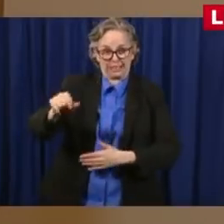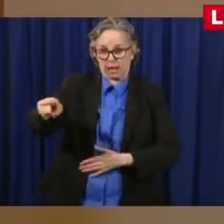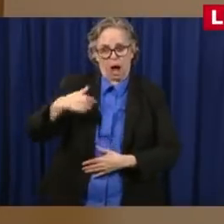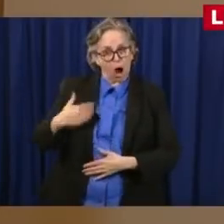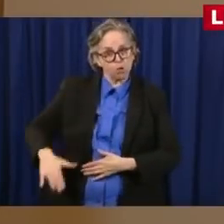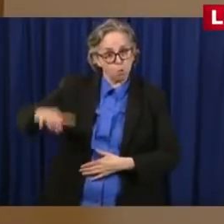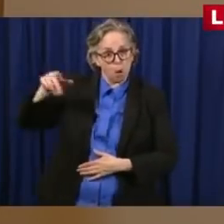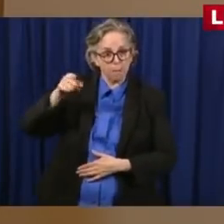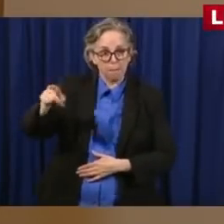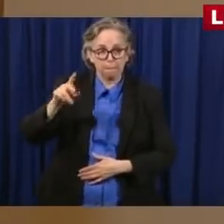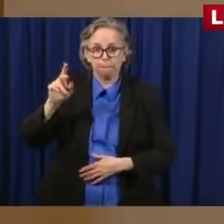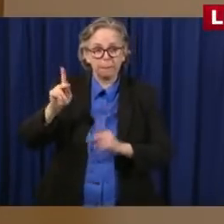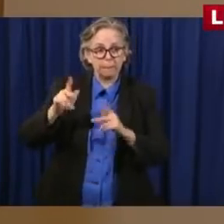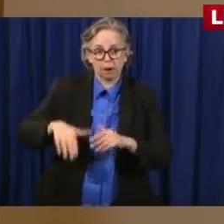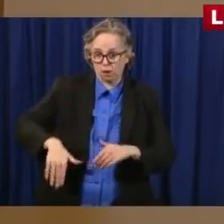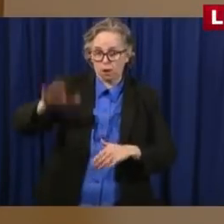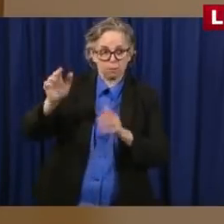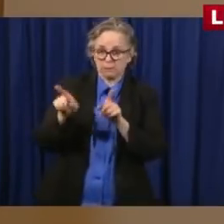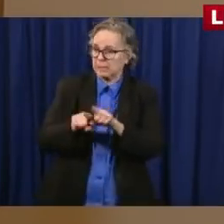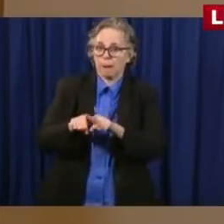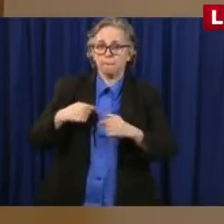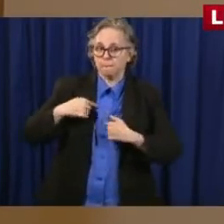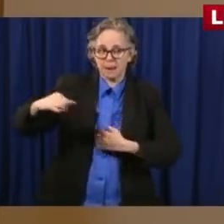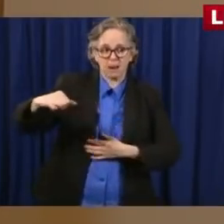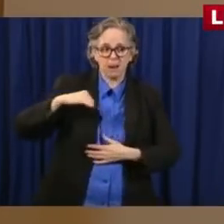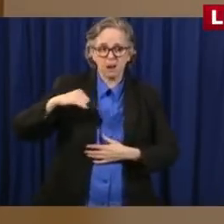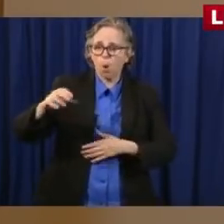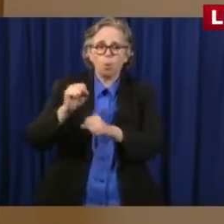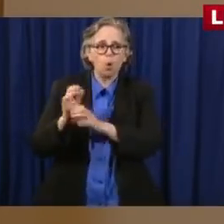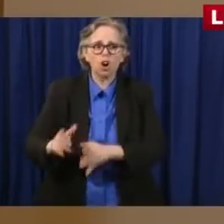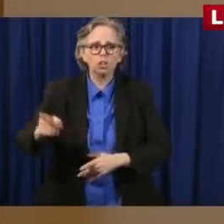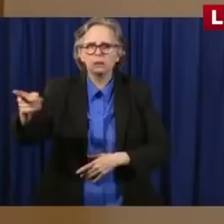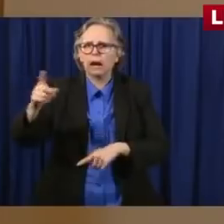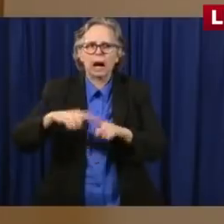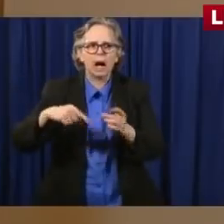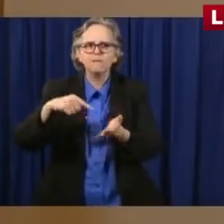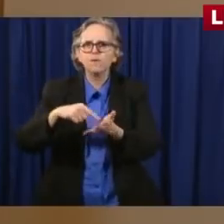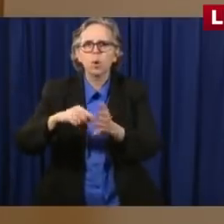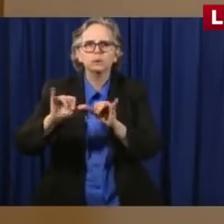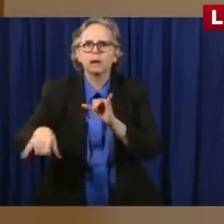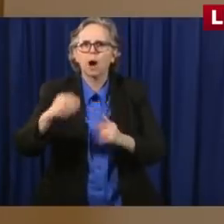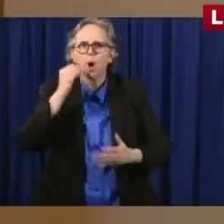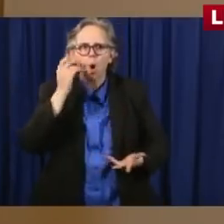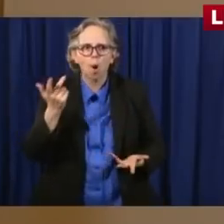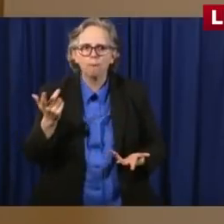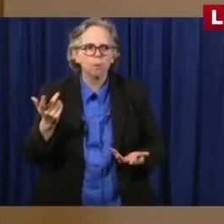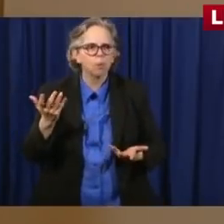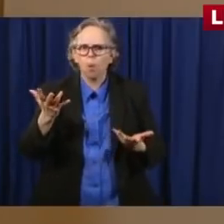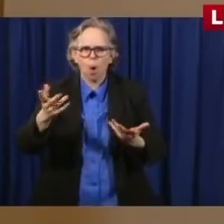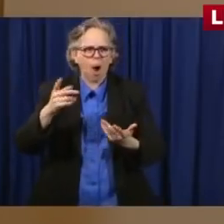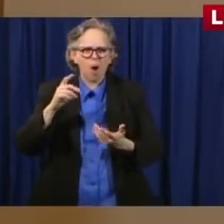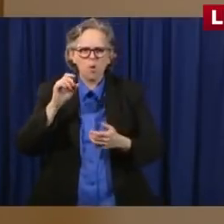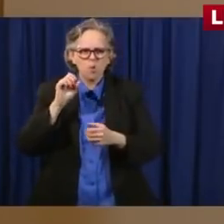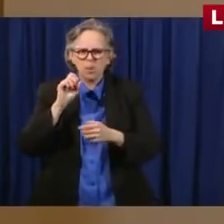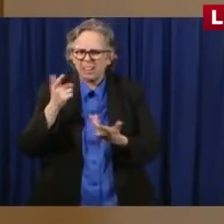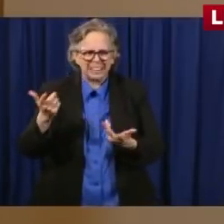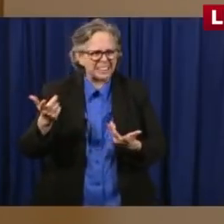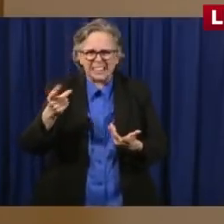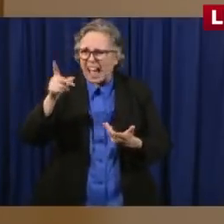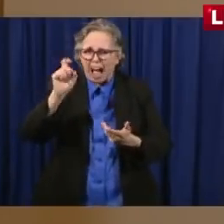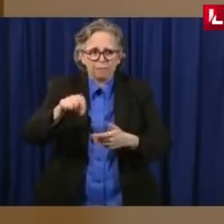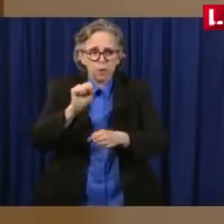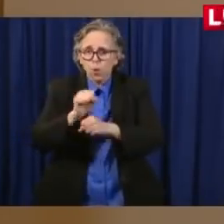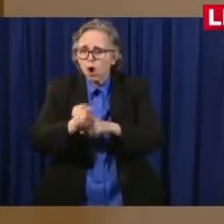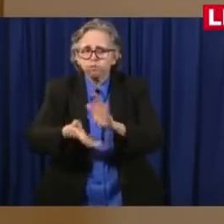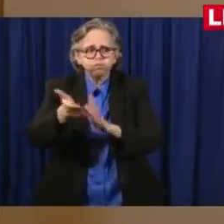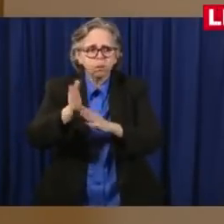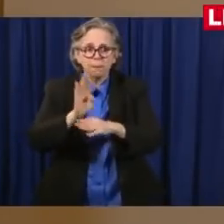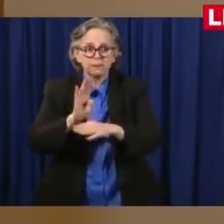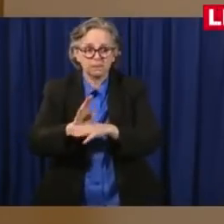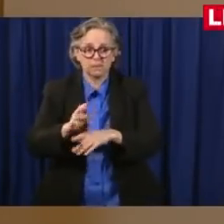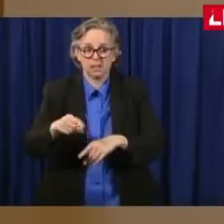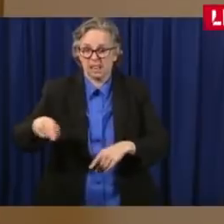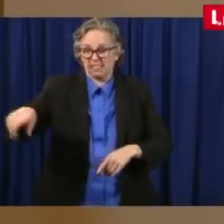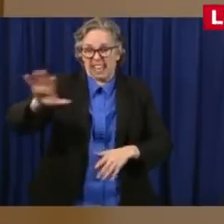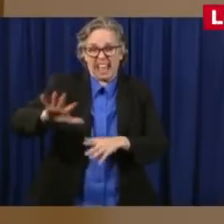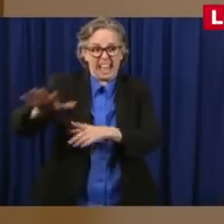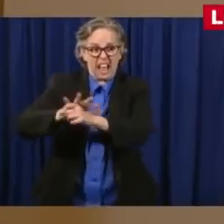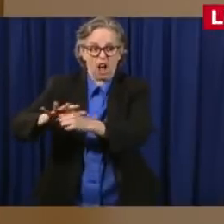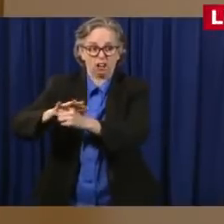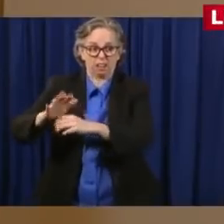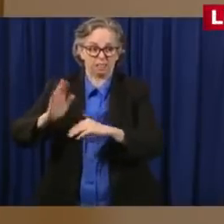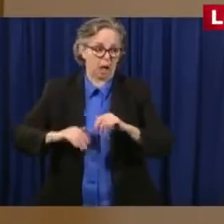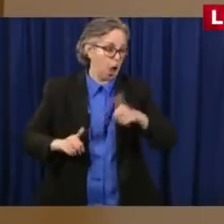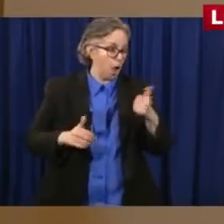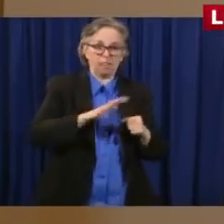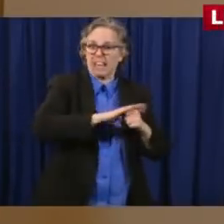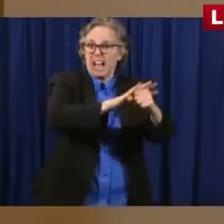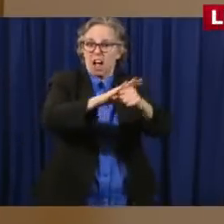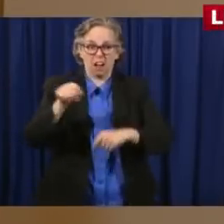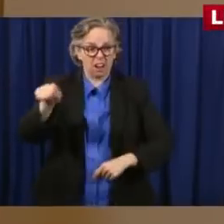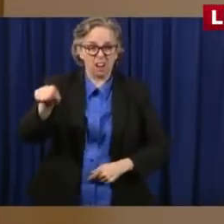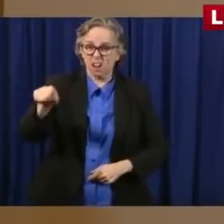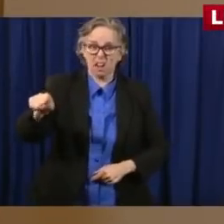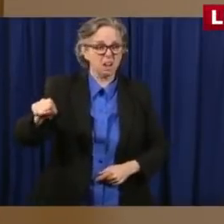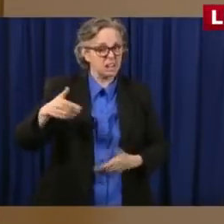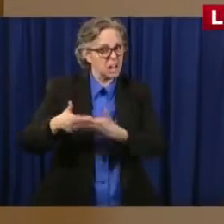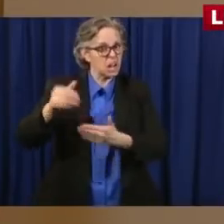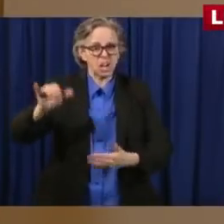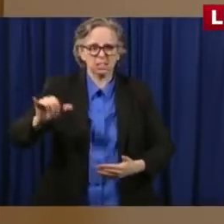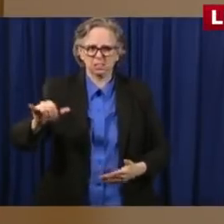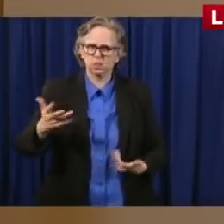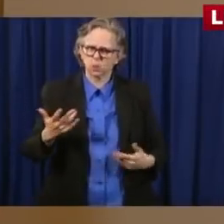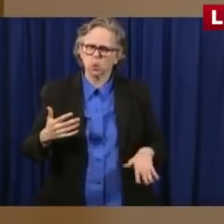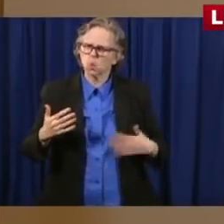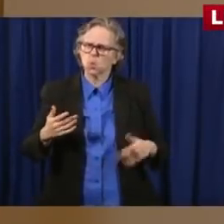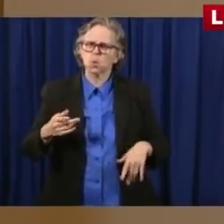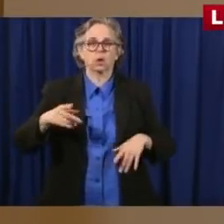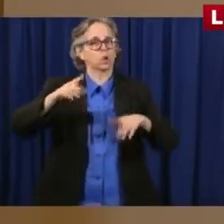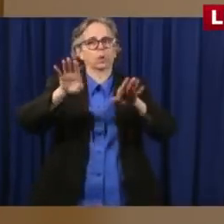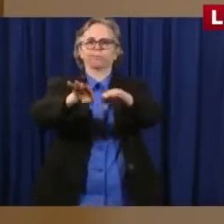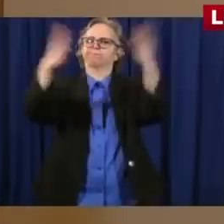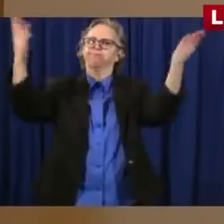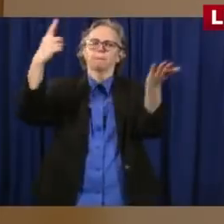IN A PLACE LIKE YOUNGSTOWN, WHERE I GREW UP, PEOPLE GROWING UP LIKE I GREW UP, WORKERS WHO CANNOT STAY HOME NOW ARE DISPROPORTIONATELY REPRESENTED.